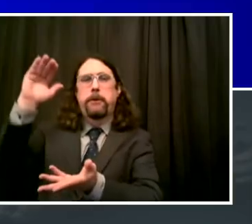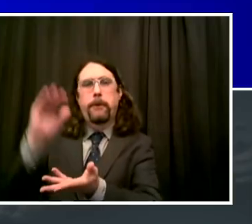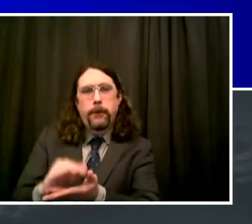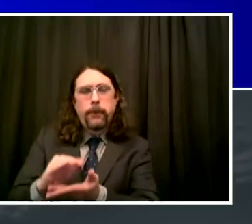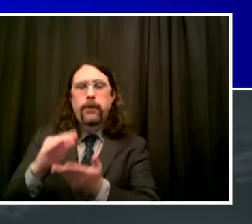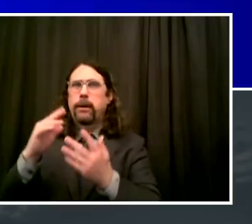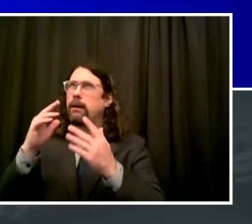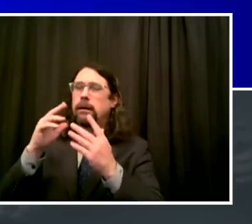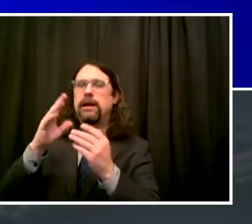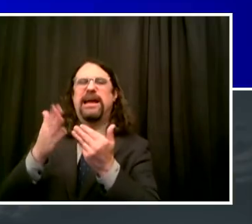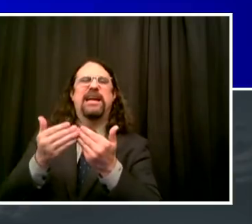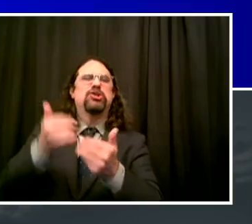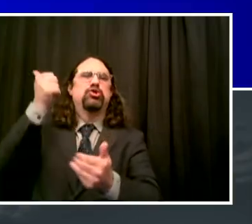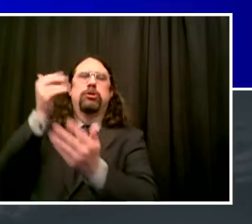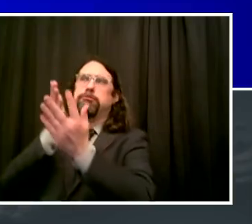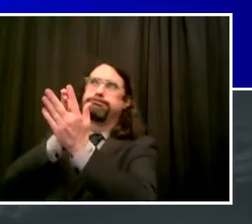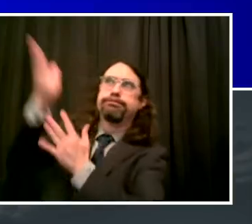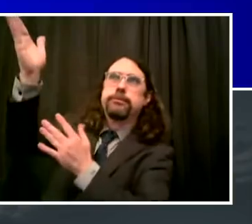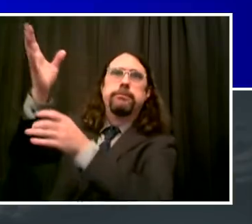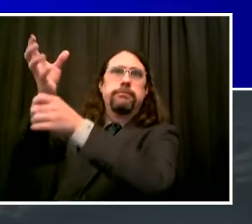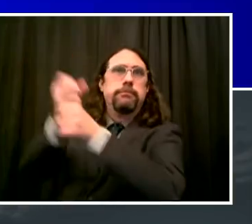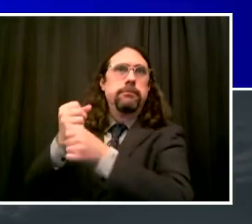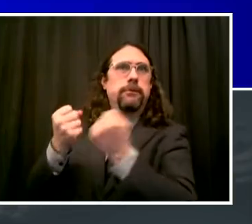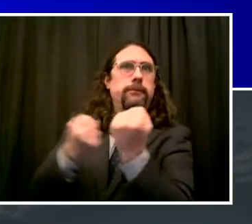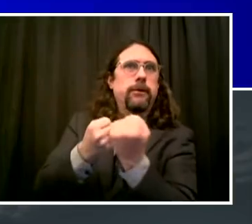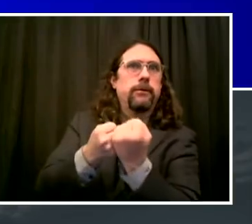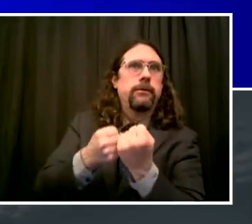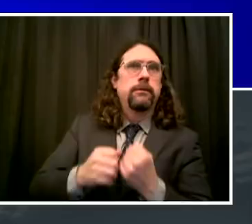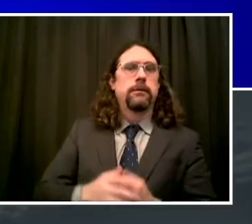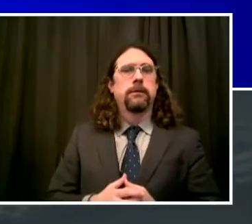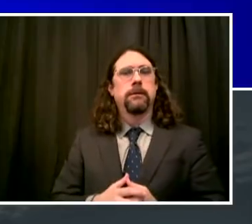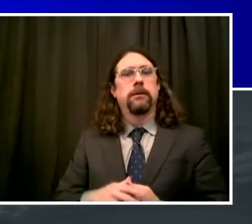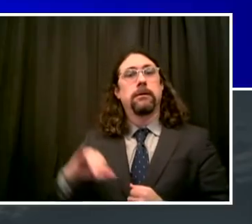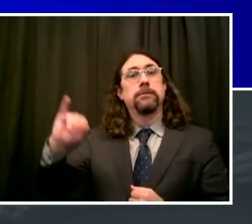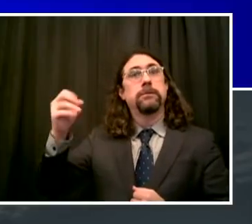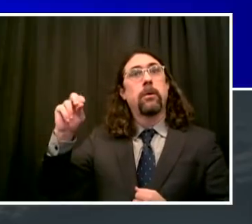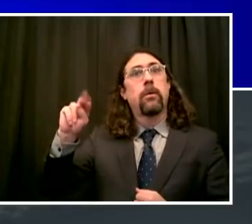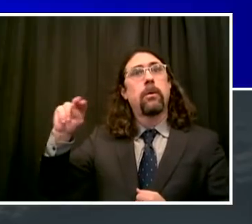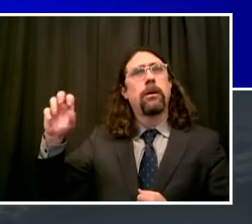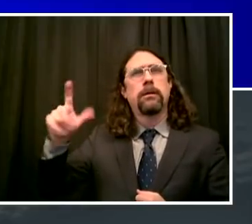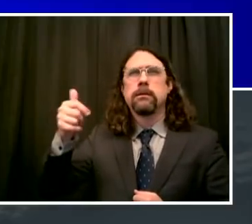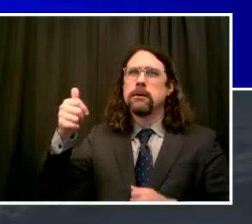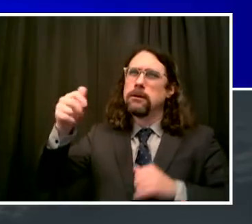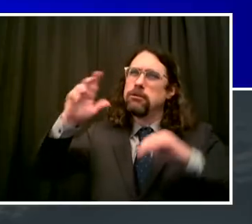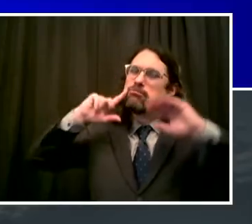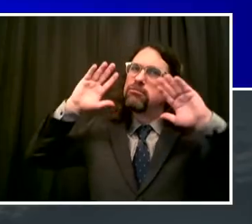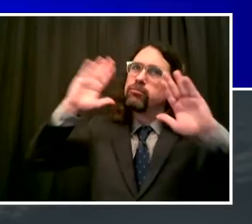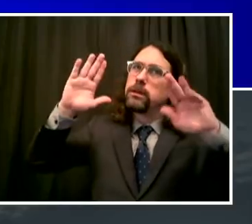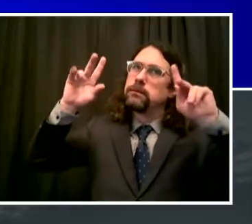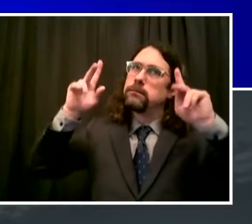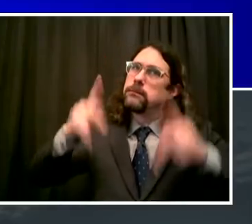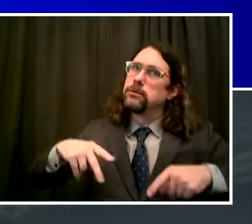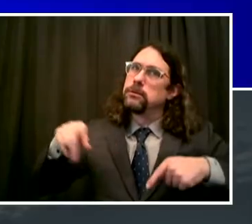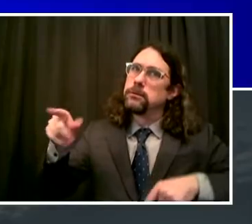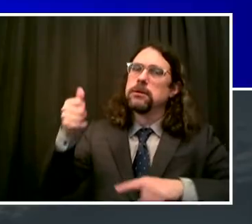BUSINESS AND HOW WE NCA IGLHT EN THE BURDEN ON